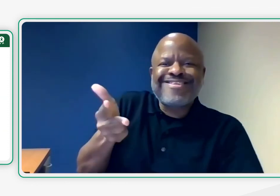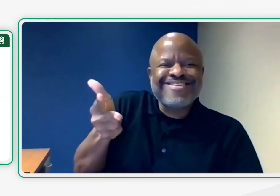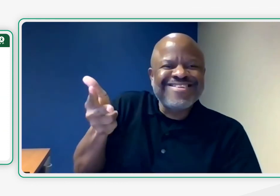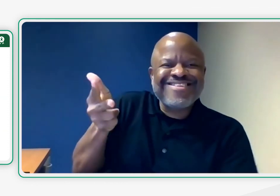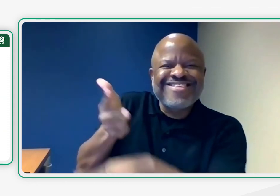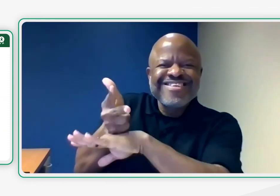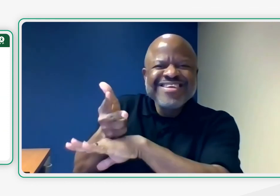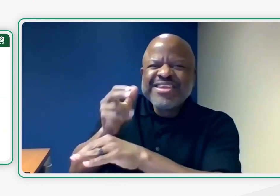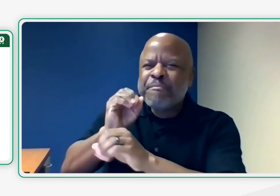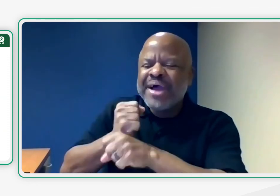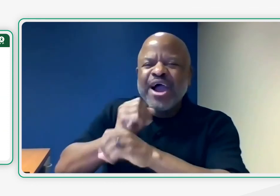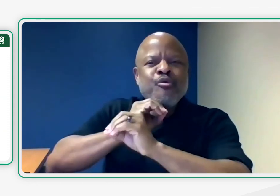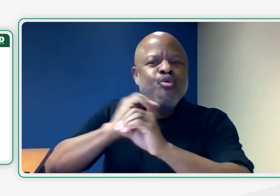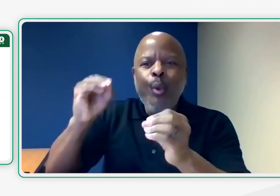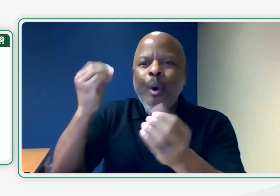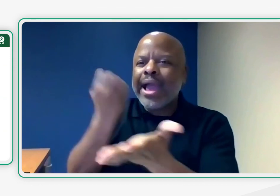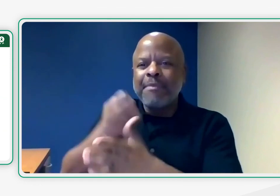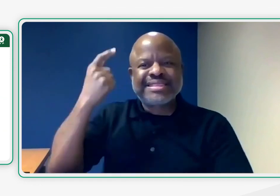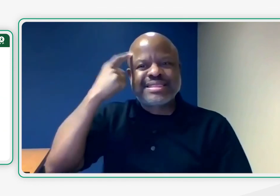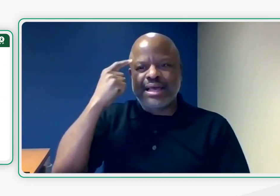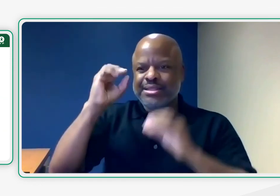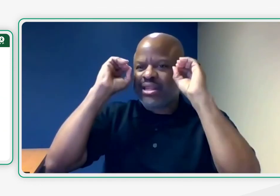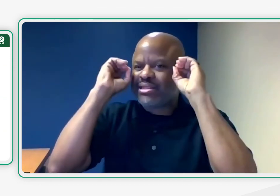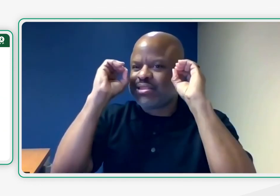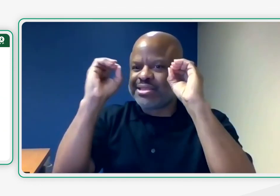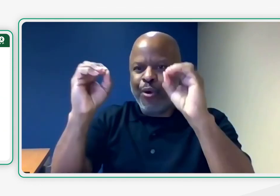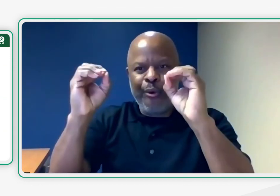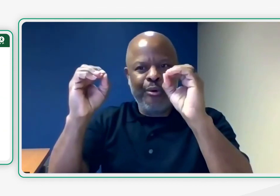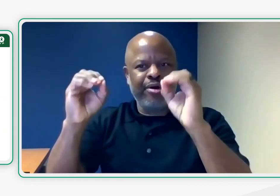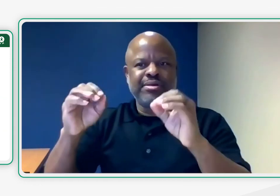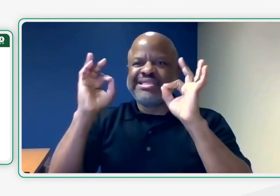So we realized, “Why are we spending this money just to keep a car in our garage?”